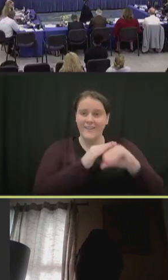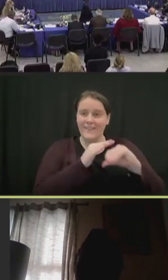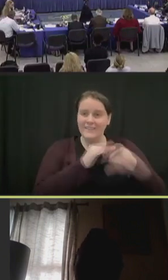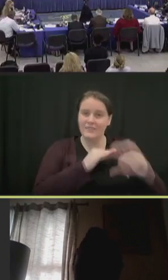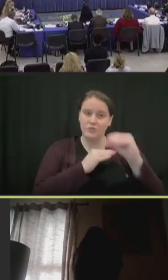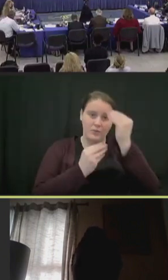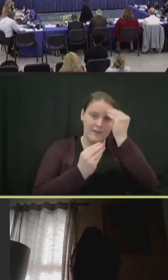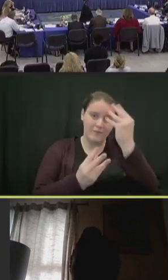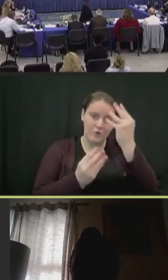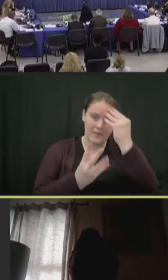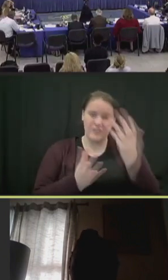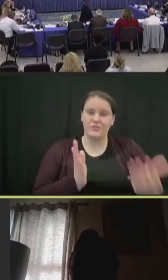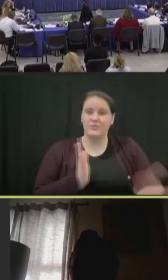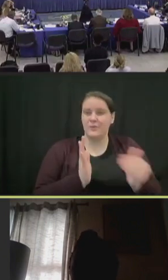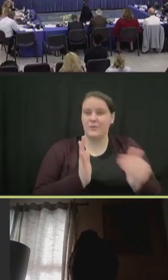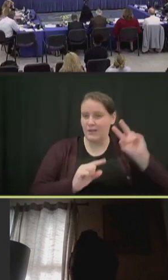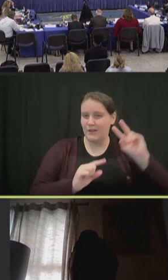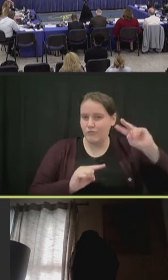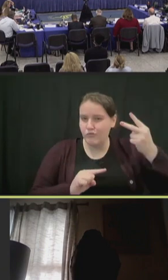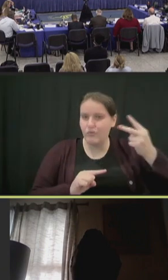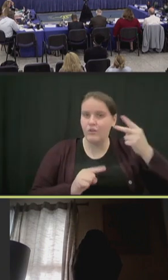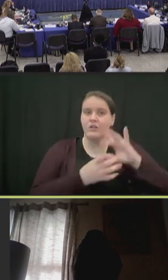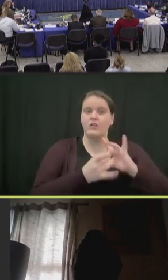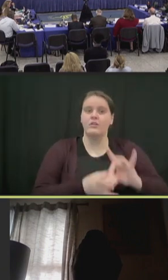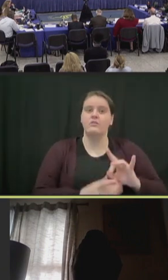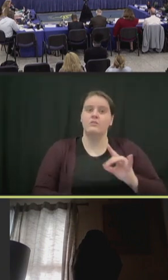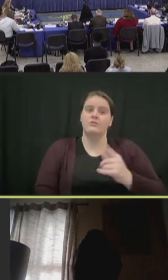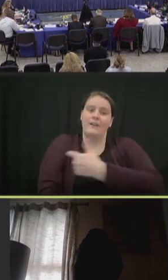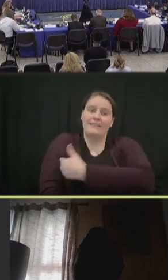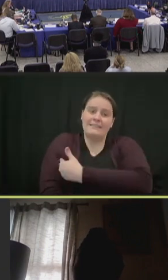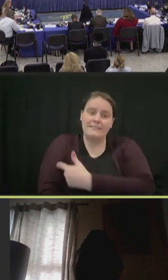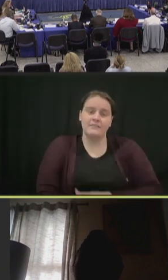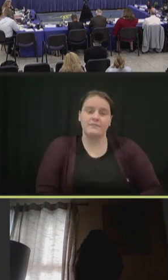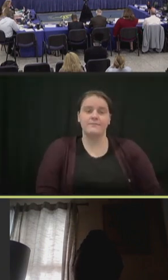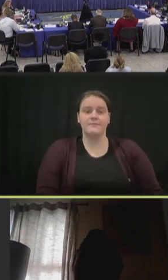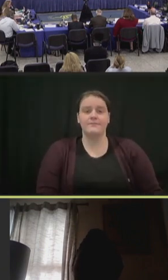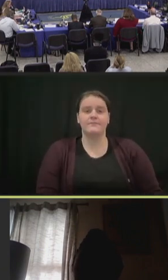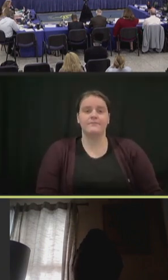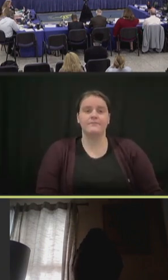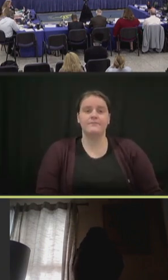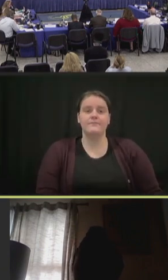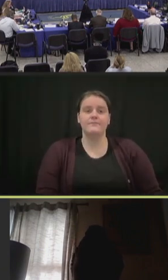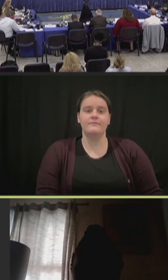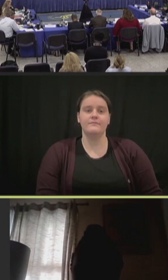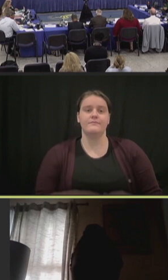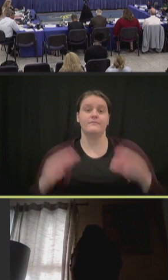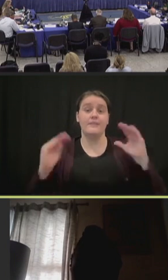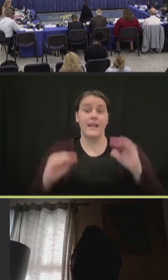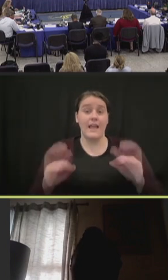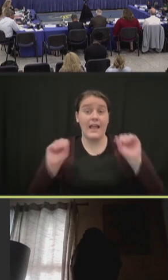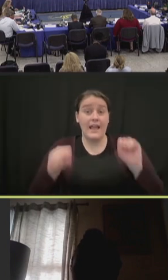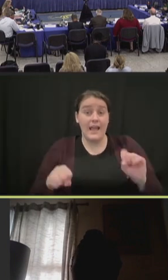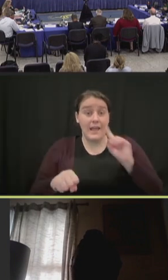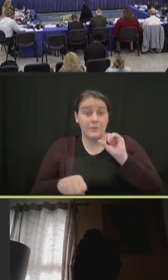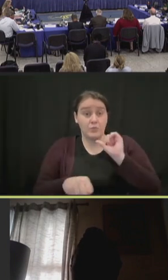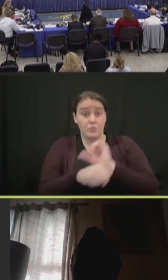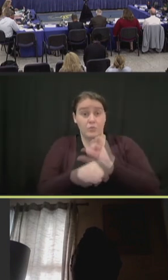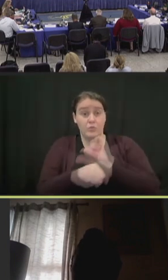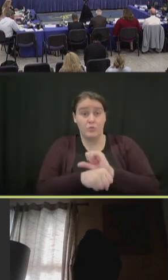on vaccines and being able to work with foreign populations with different status,